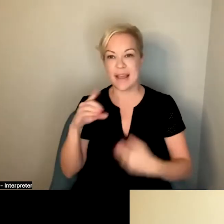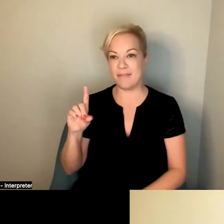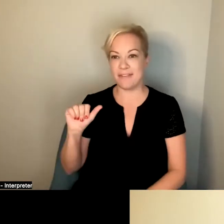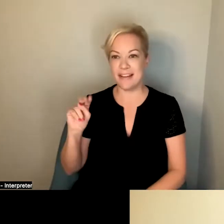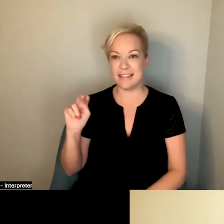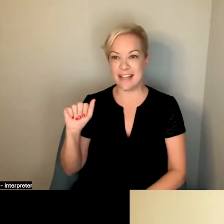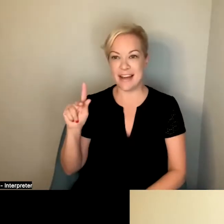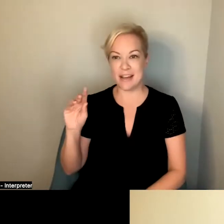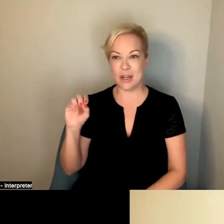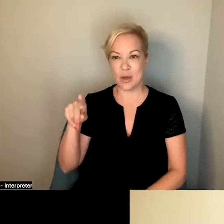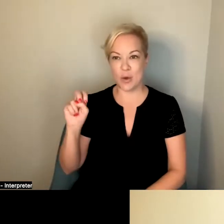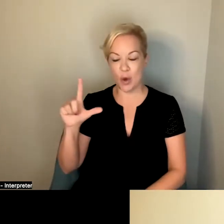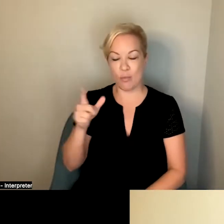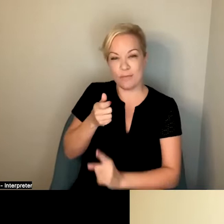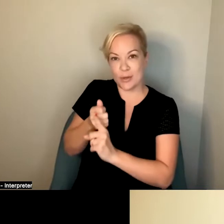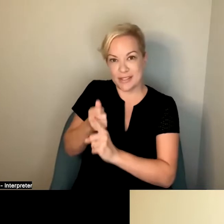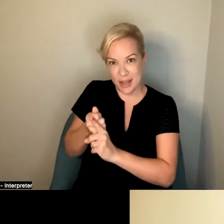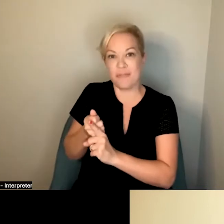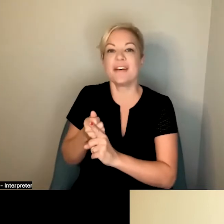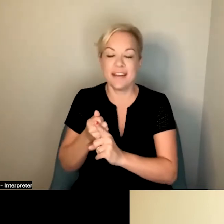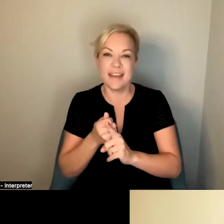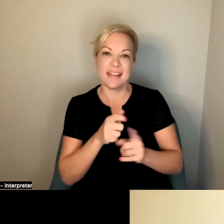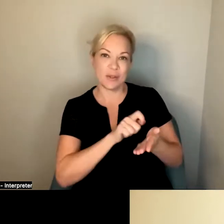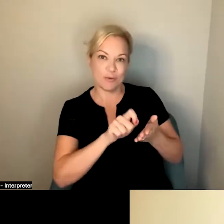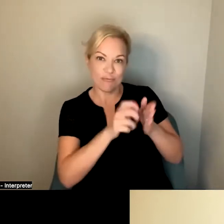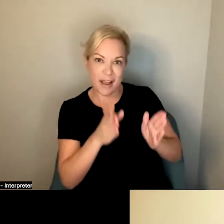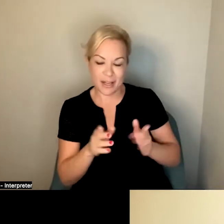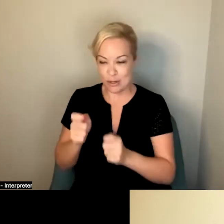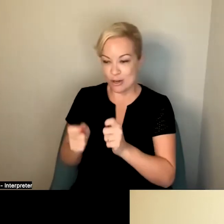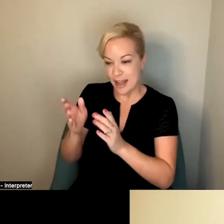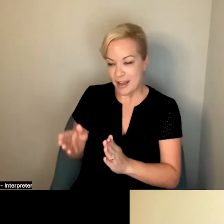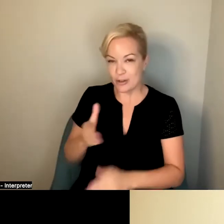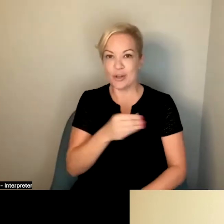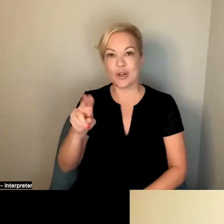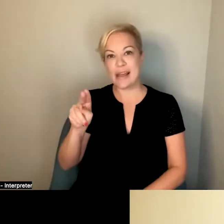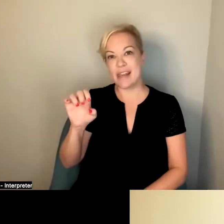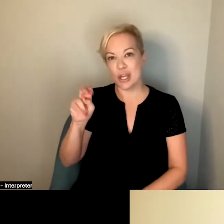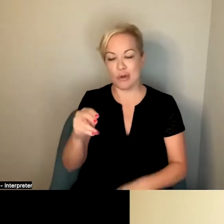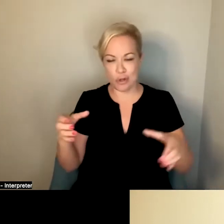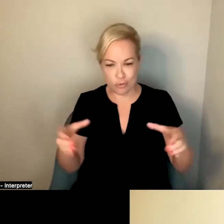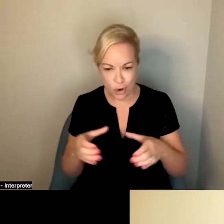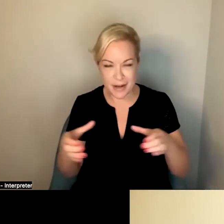editor, and union organizer living in New York. Her writing appears in publications such as The